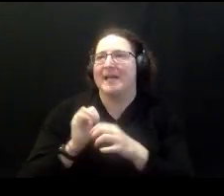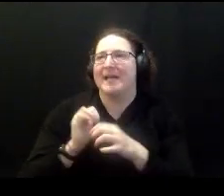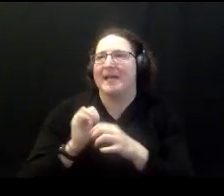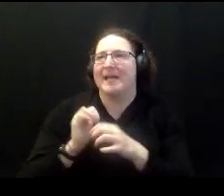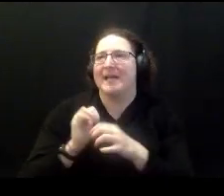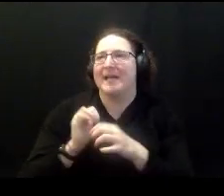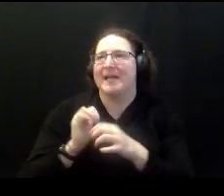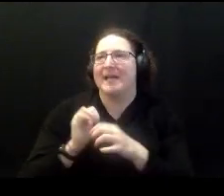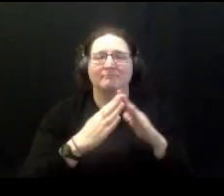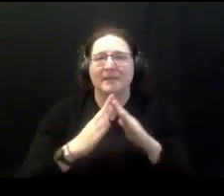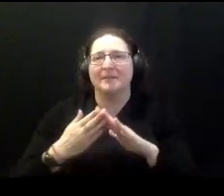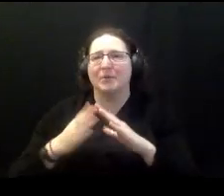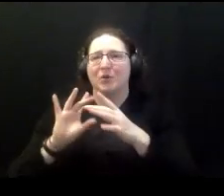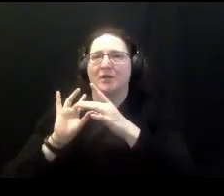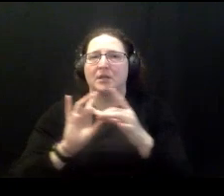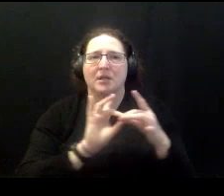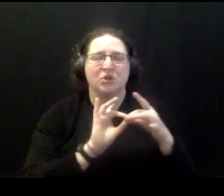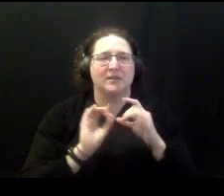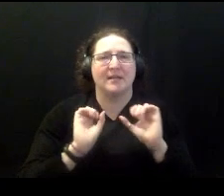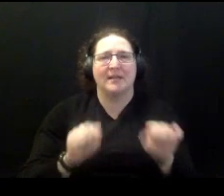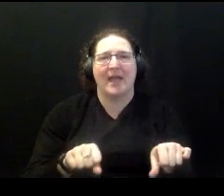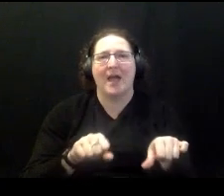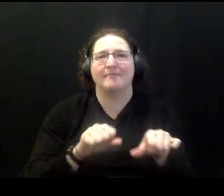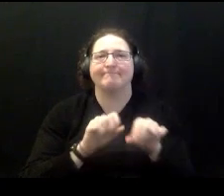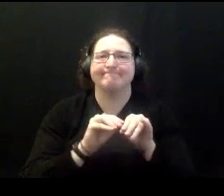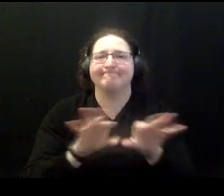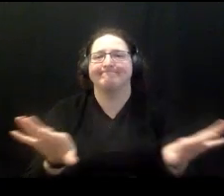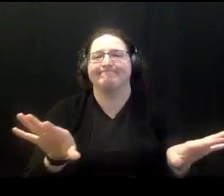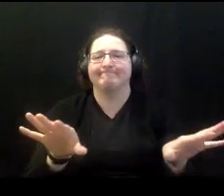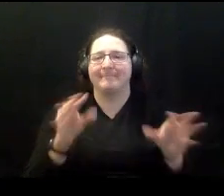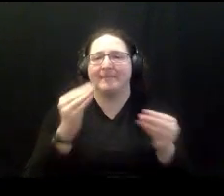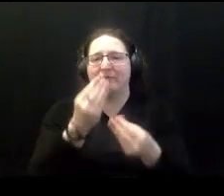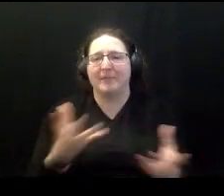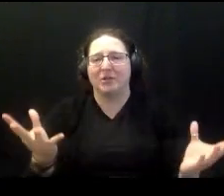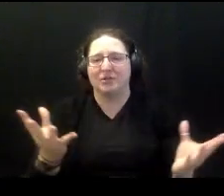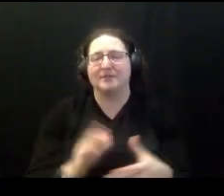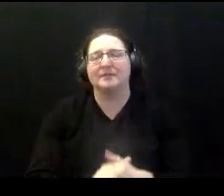the front end of various development processes and this public health risk assessment process